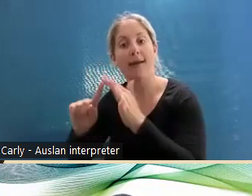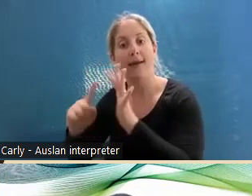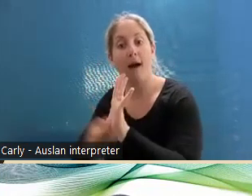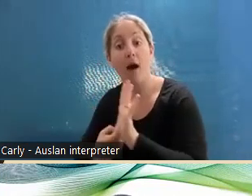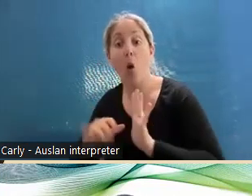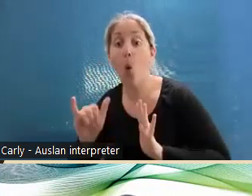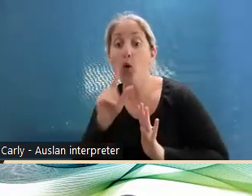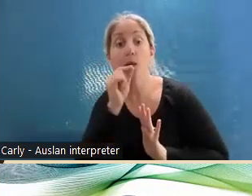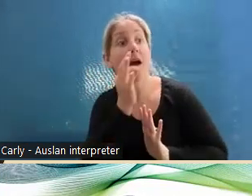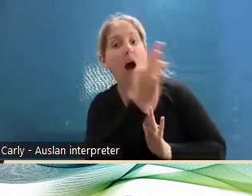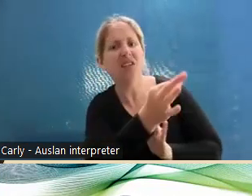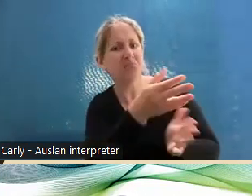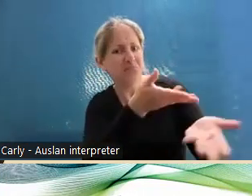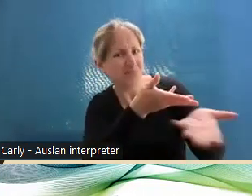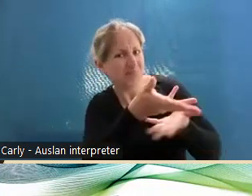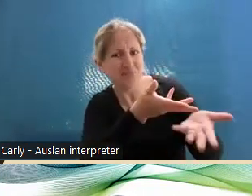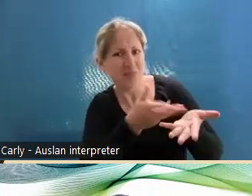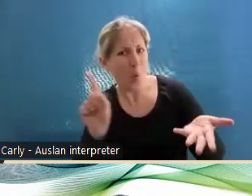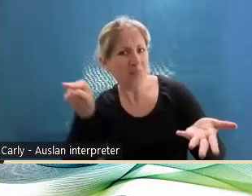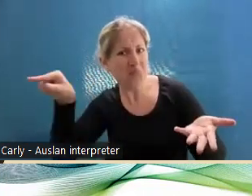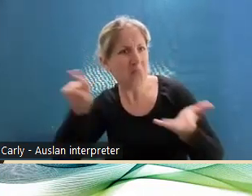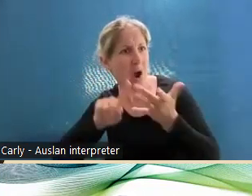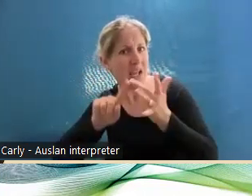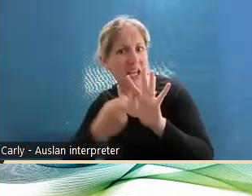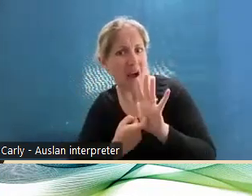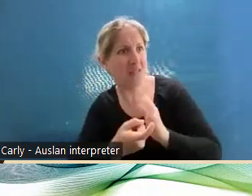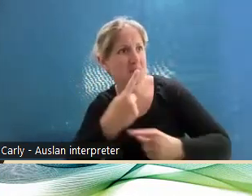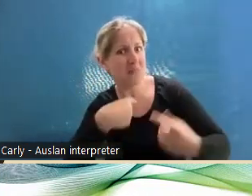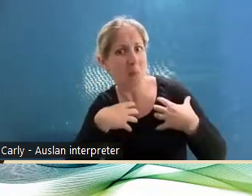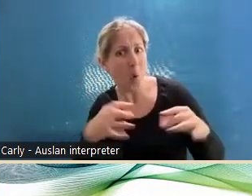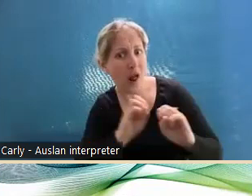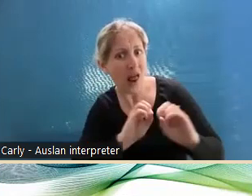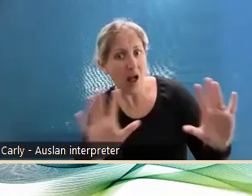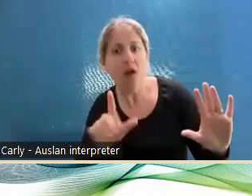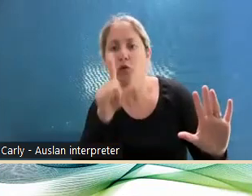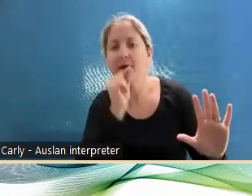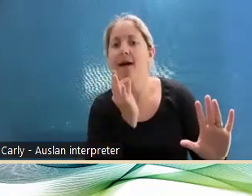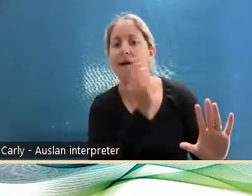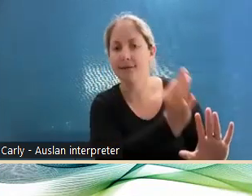you'd like to participate in the IER process.